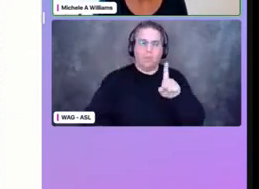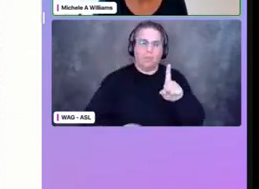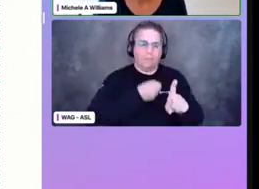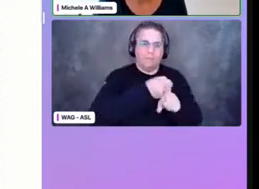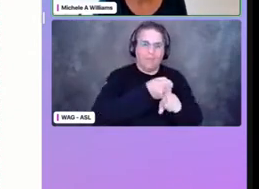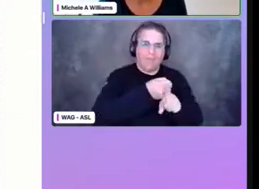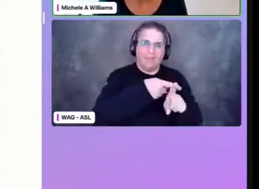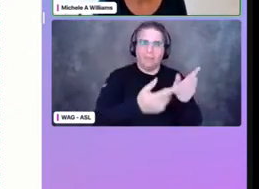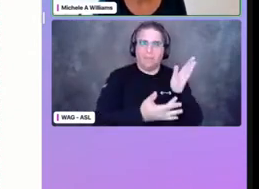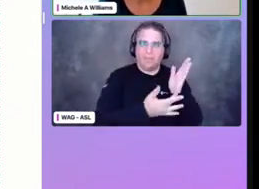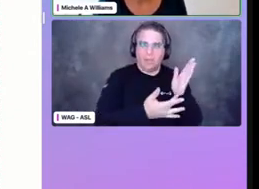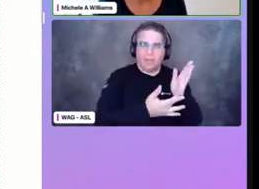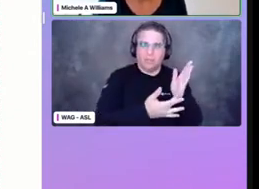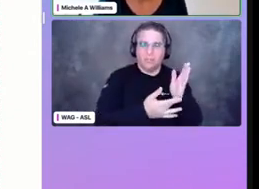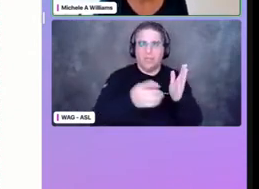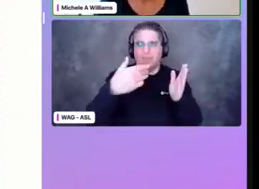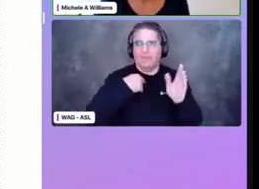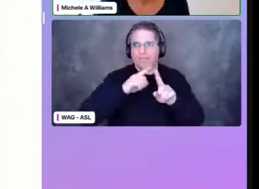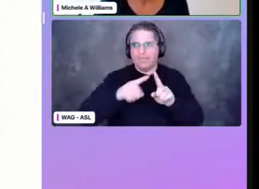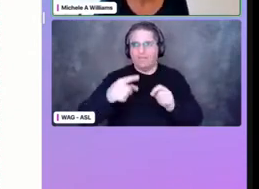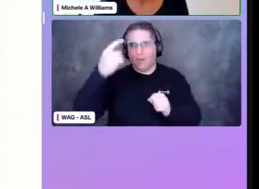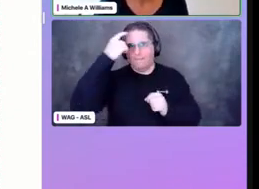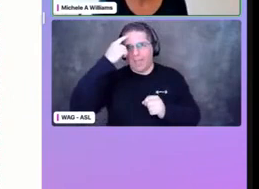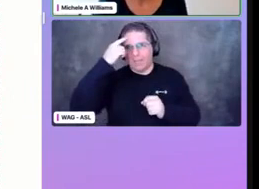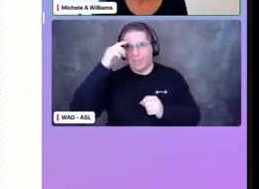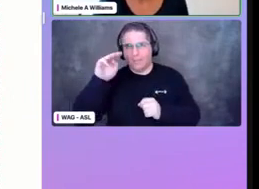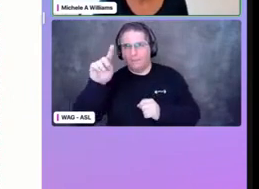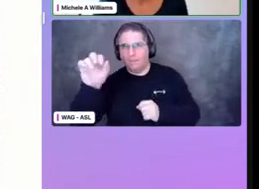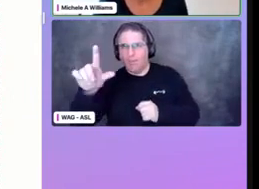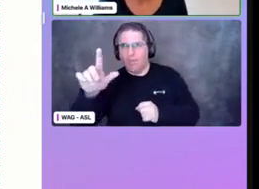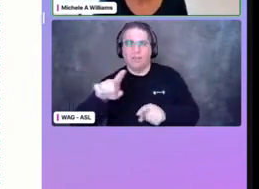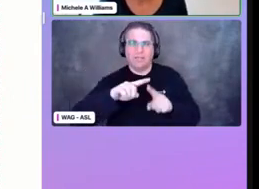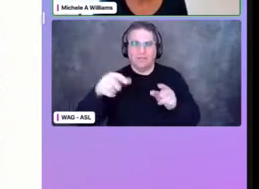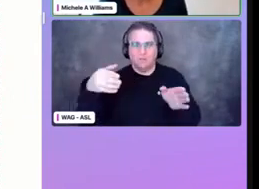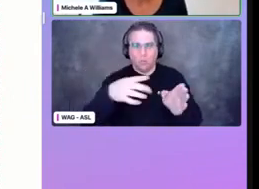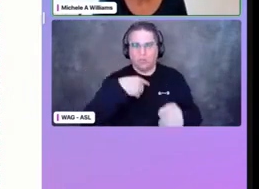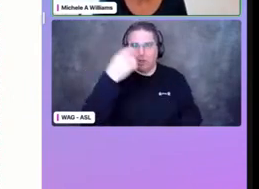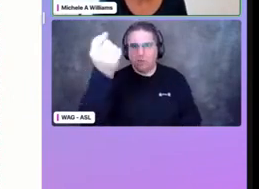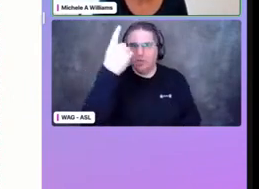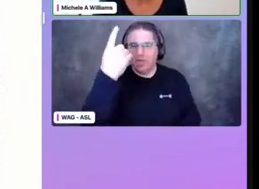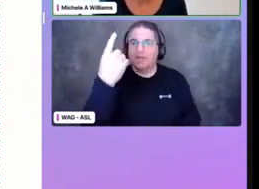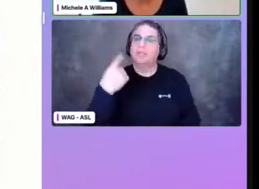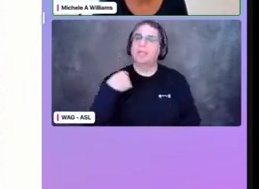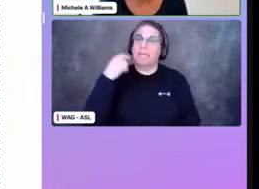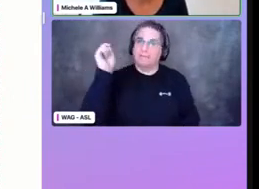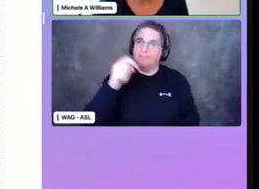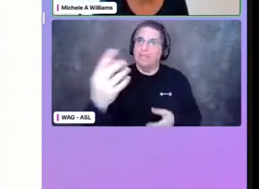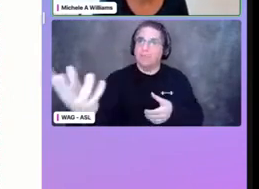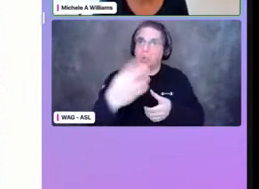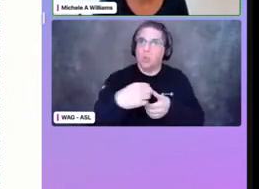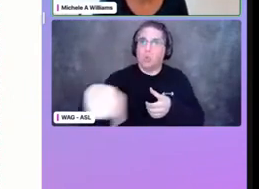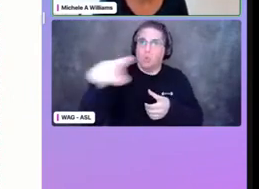different ways that varying abilities have and impact on technology usage, mental models, understanding, without